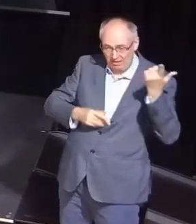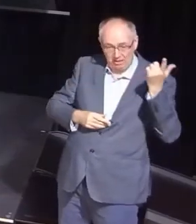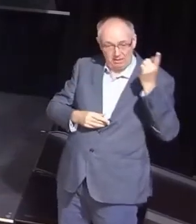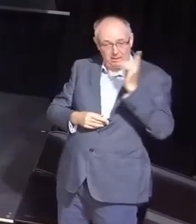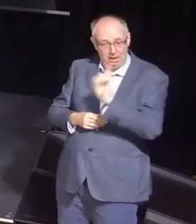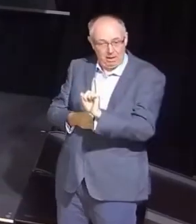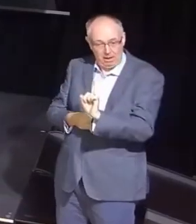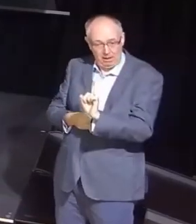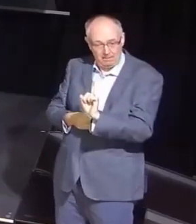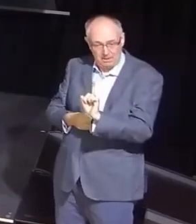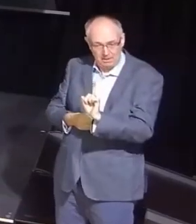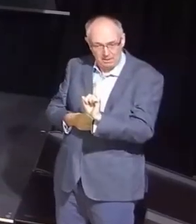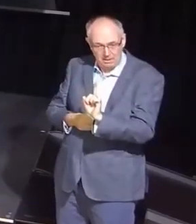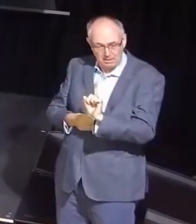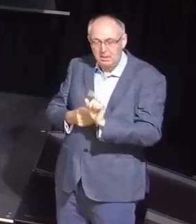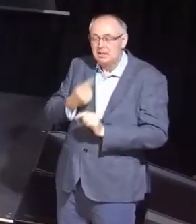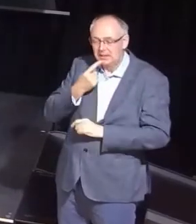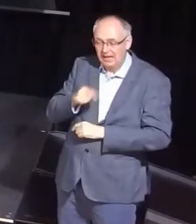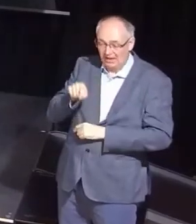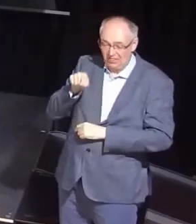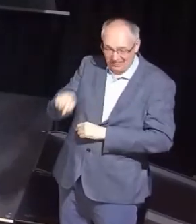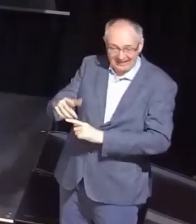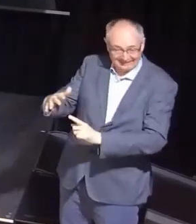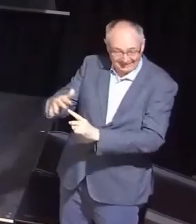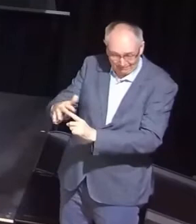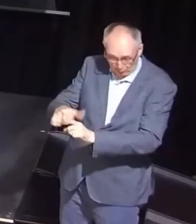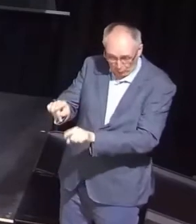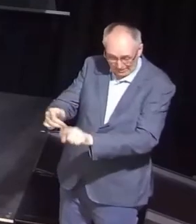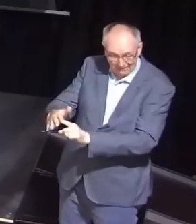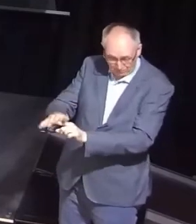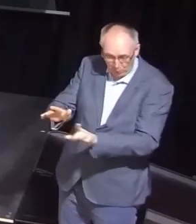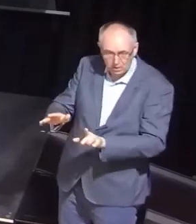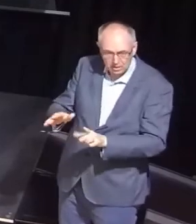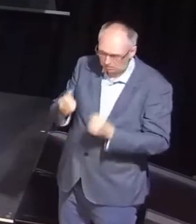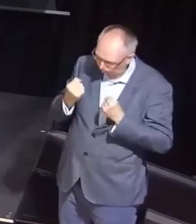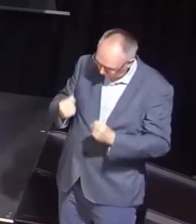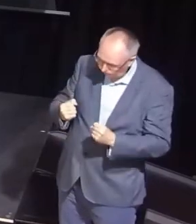"That's important, and I commit to making things better for that community."